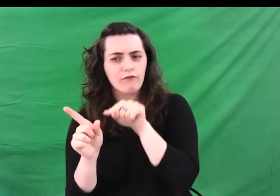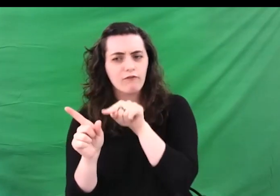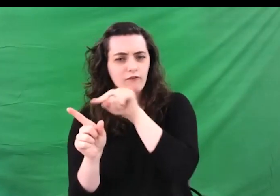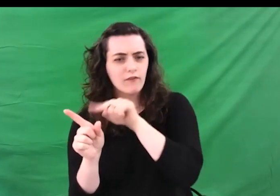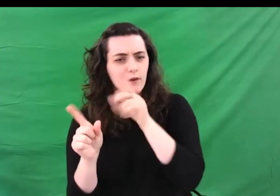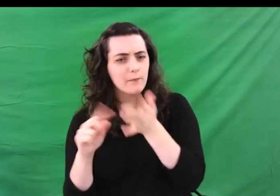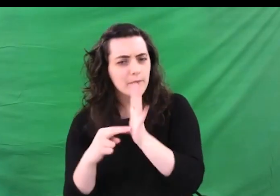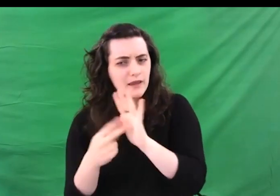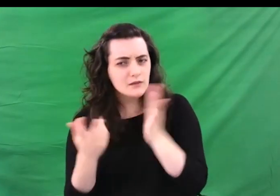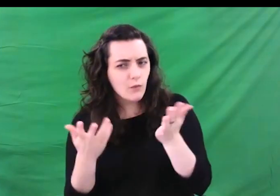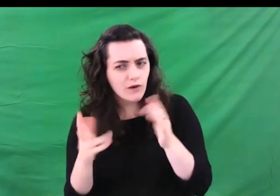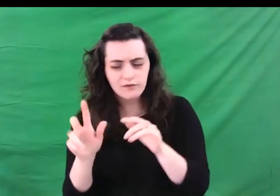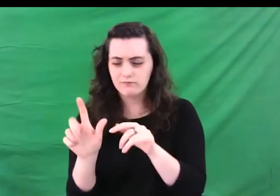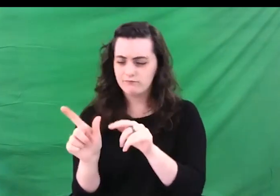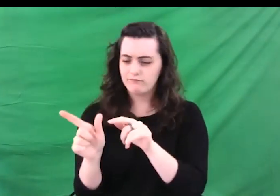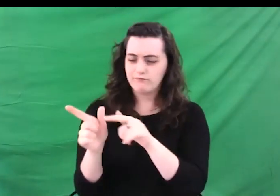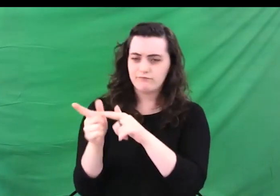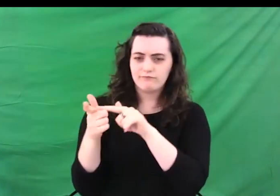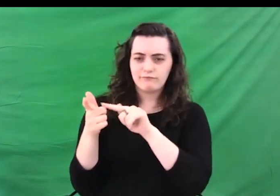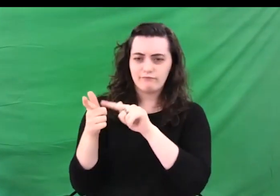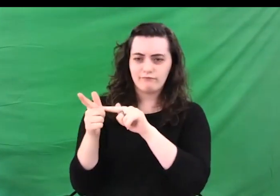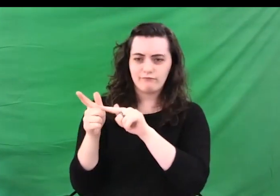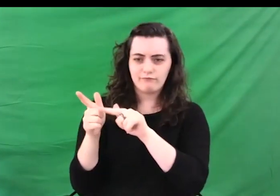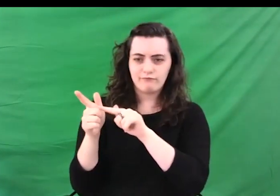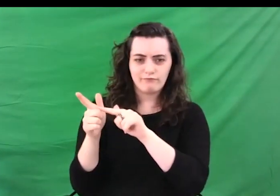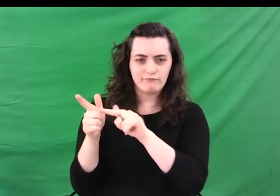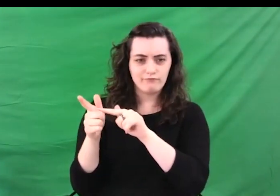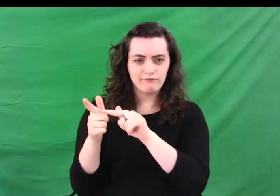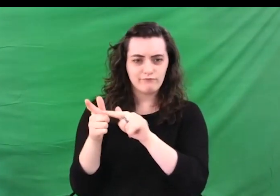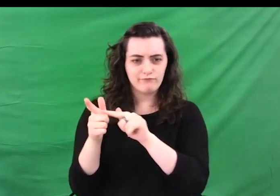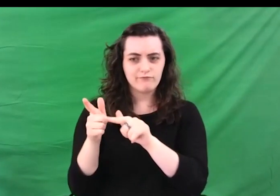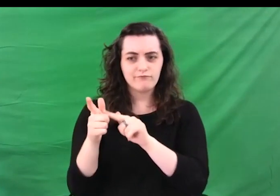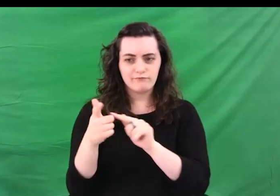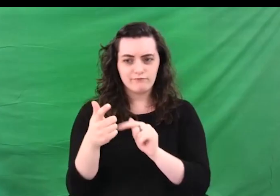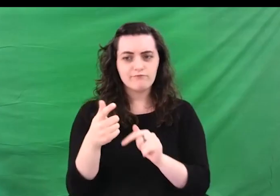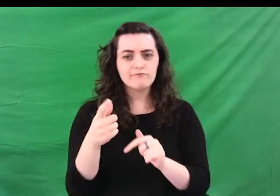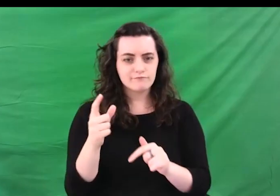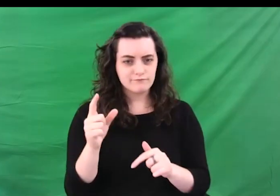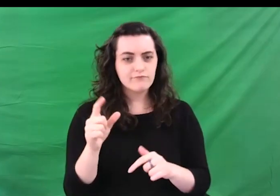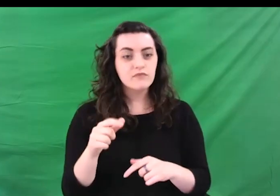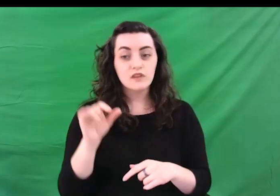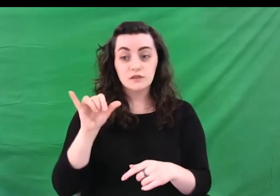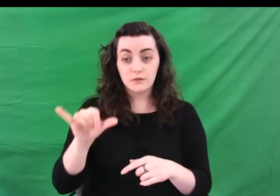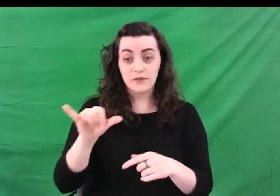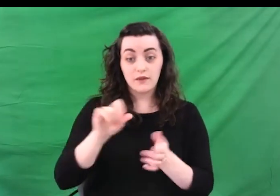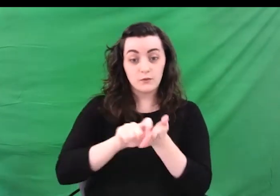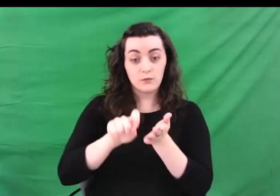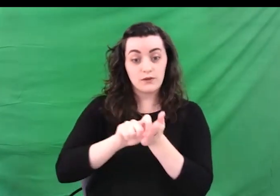represents your knuckles there. So this written symbol is designed